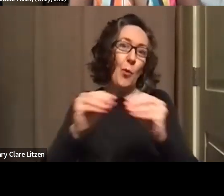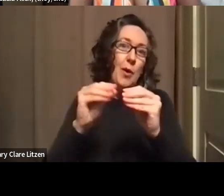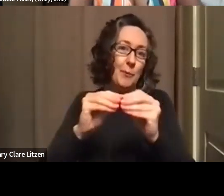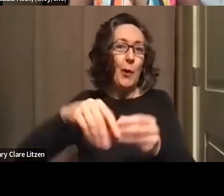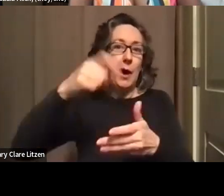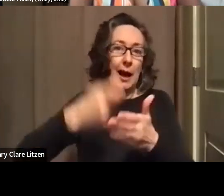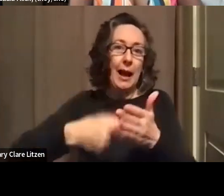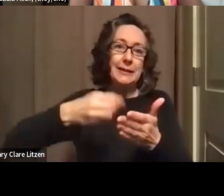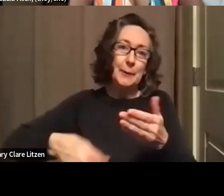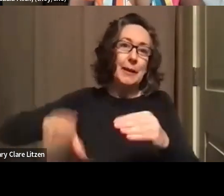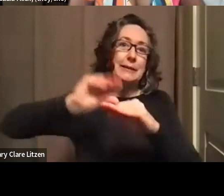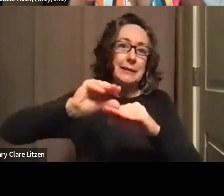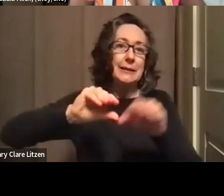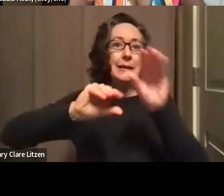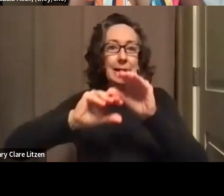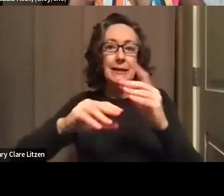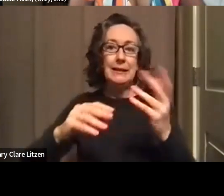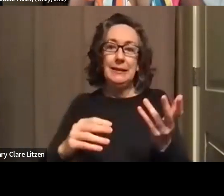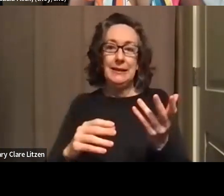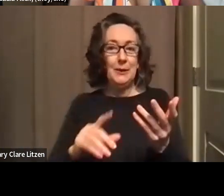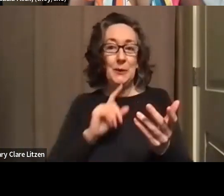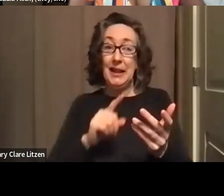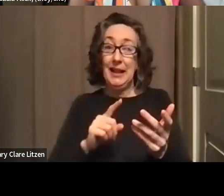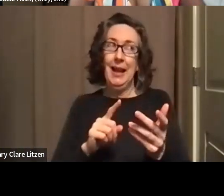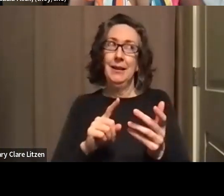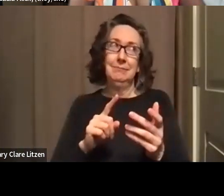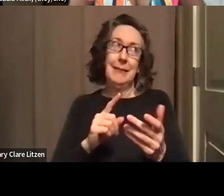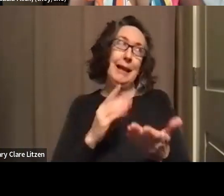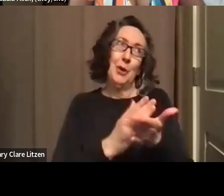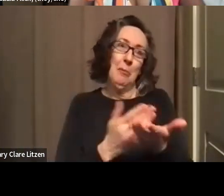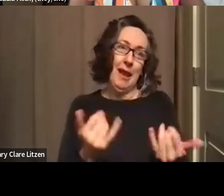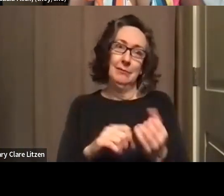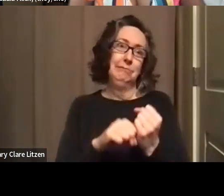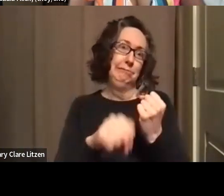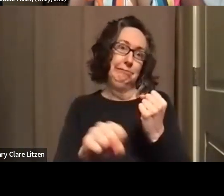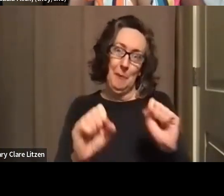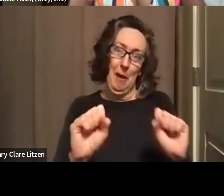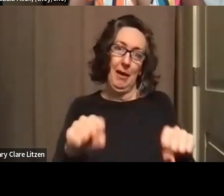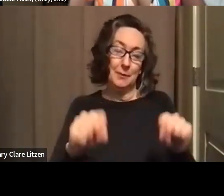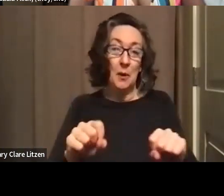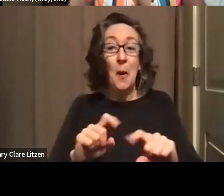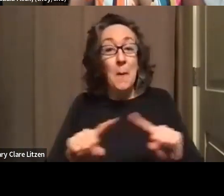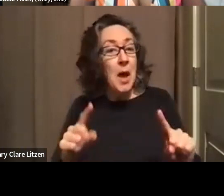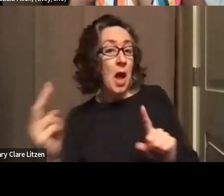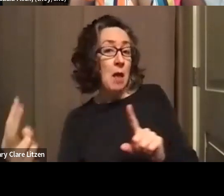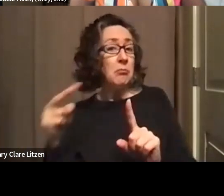And so, um, yeah, I think I will just stop there. But you know, I look at it as a beautiful struggle.